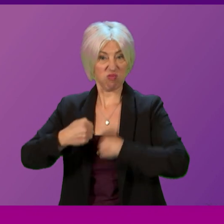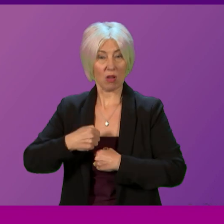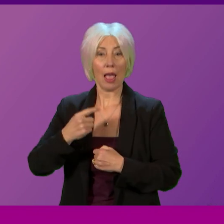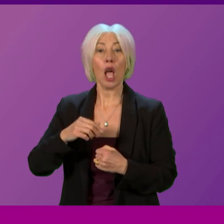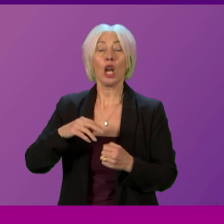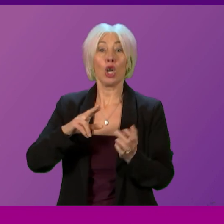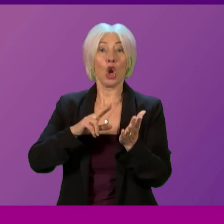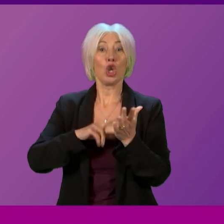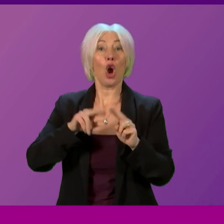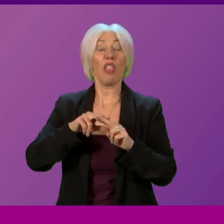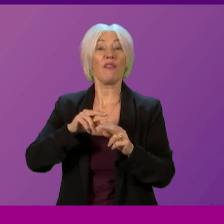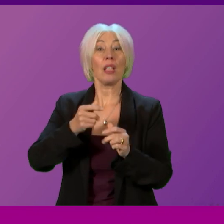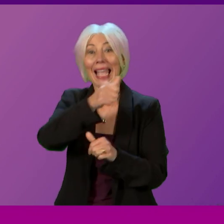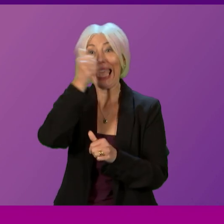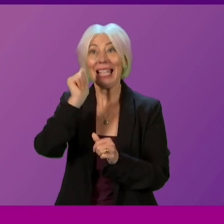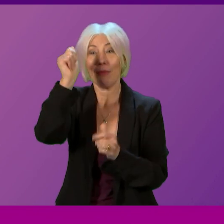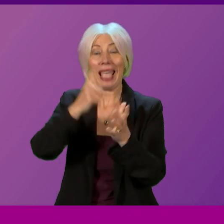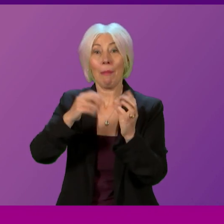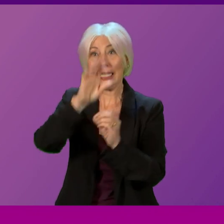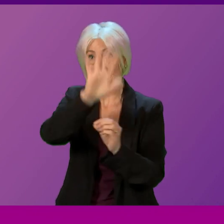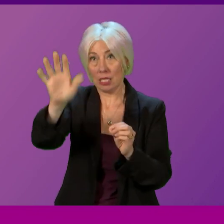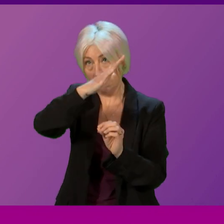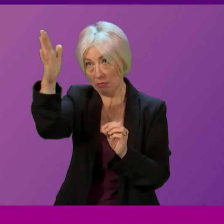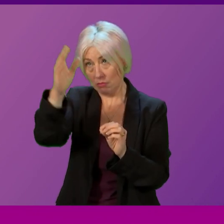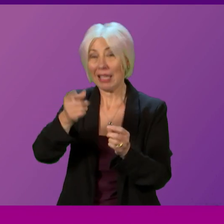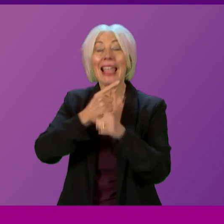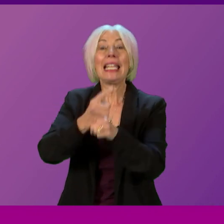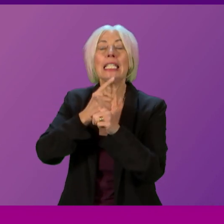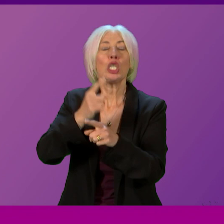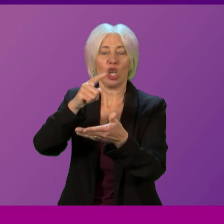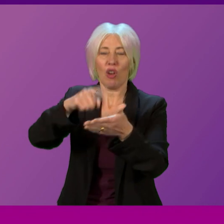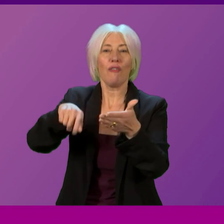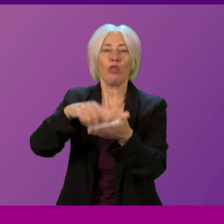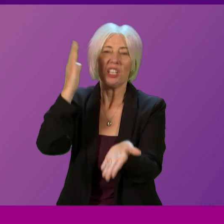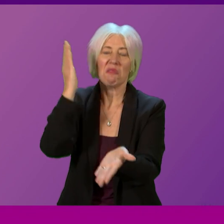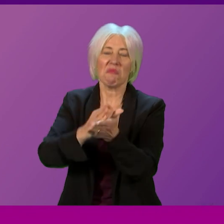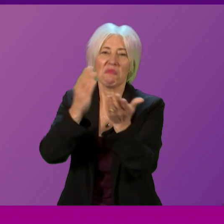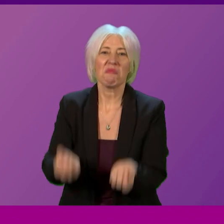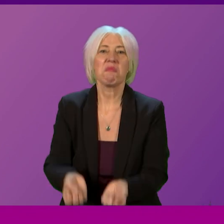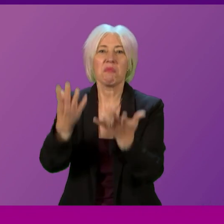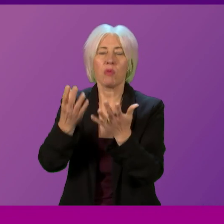academy in Aberdeen, teachers there voted in favour of industrial action over concerns